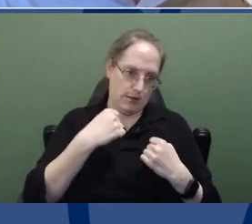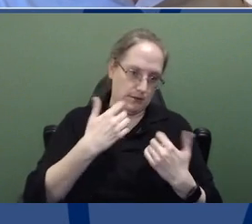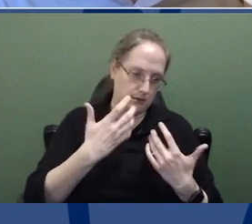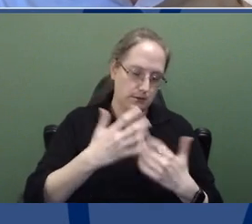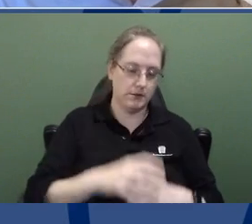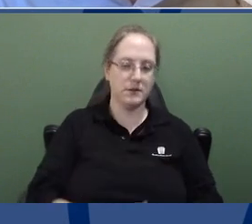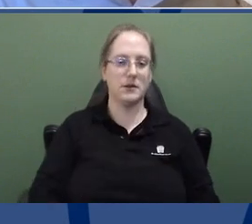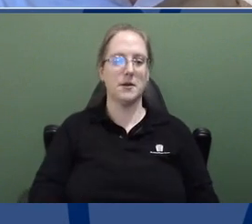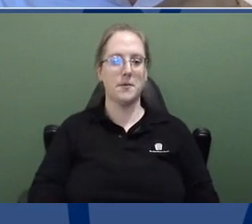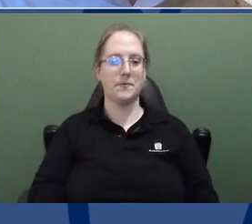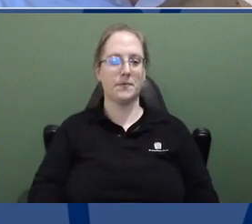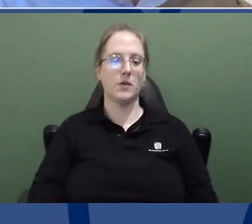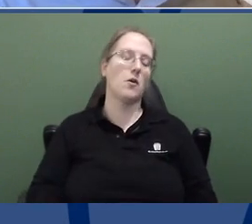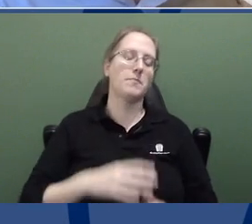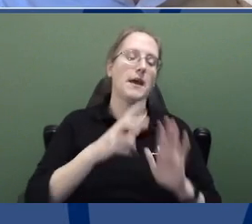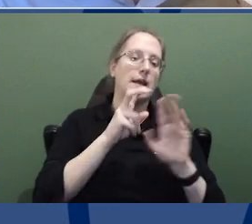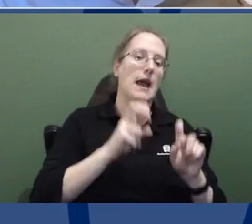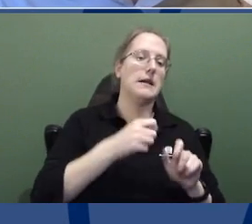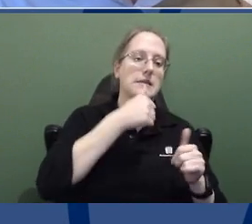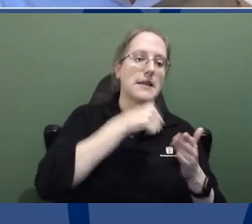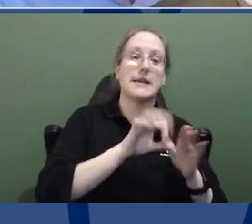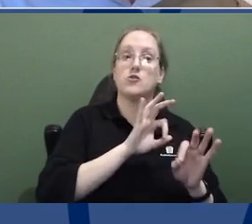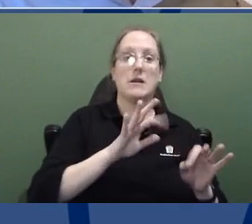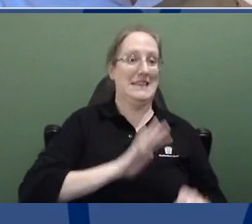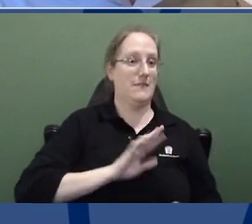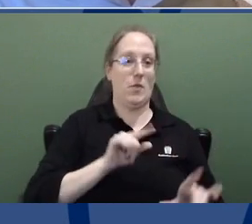accountant's letter is not required for this group because they're on the highly impacted